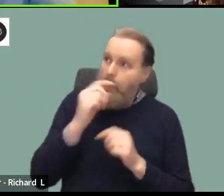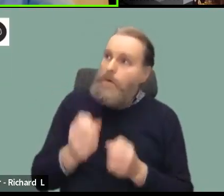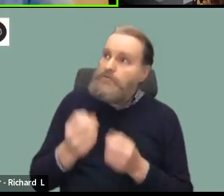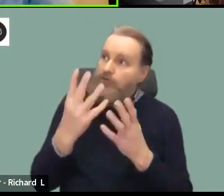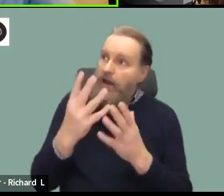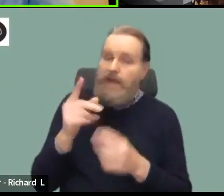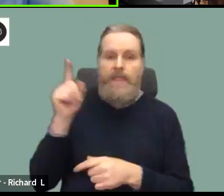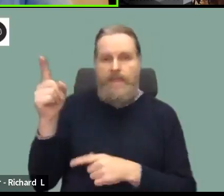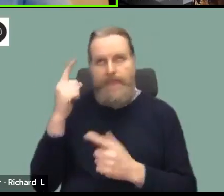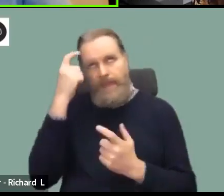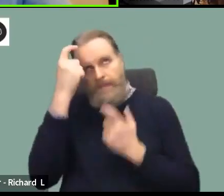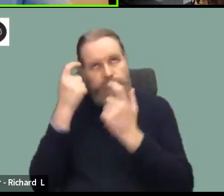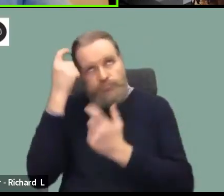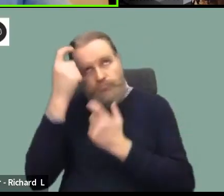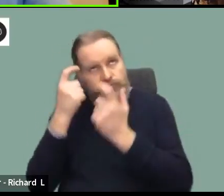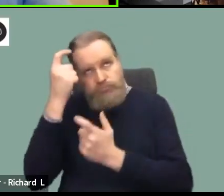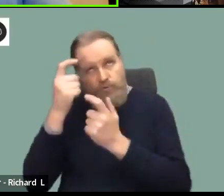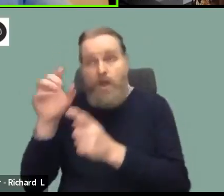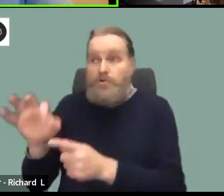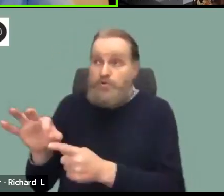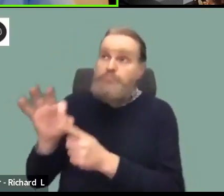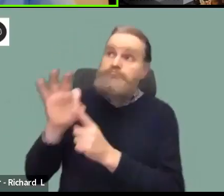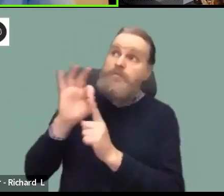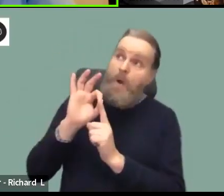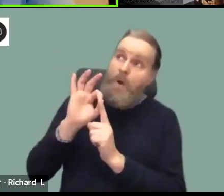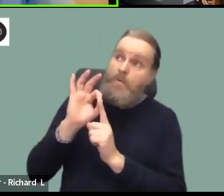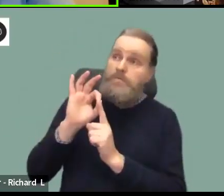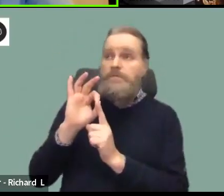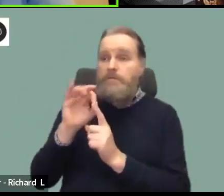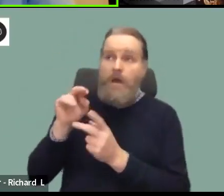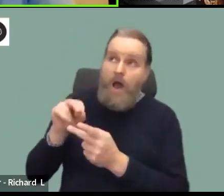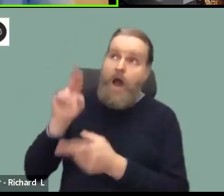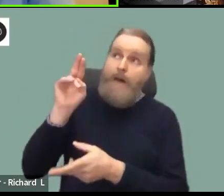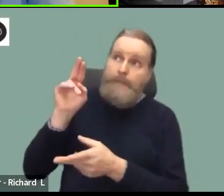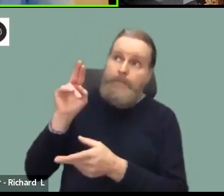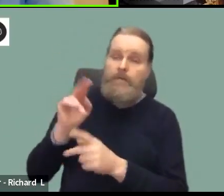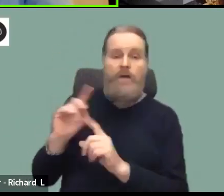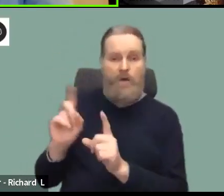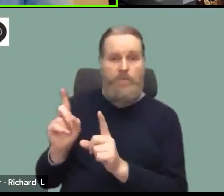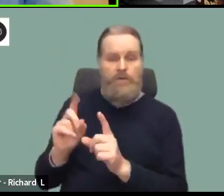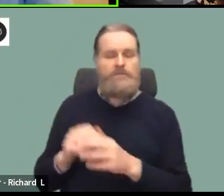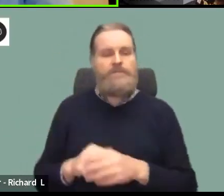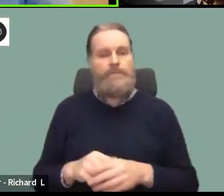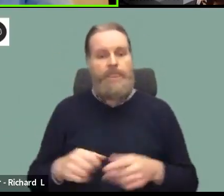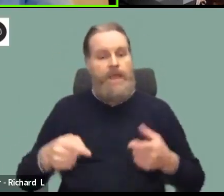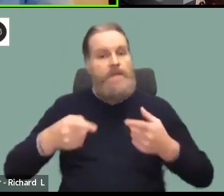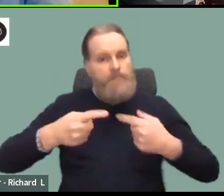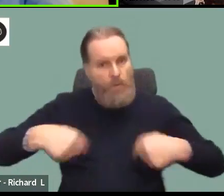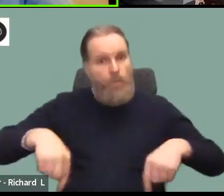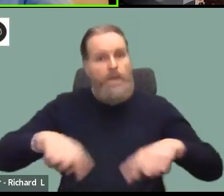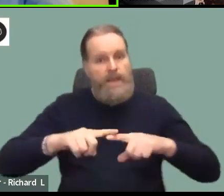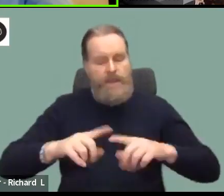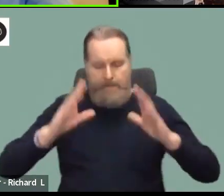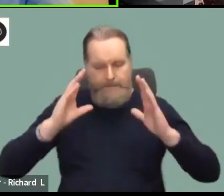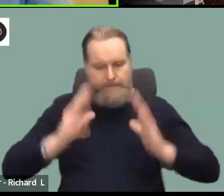And it gives them that further hat further 14 days if they are minded to proposals on the table. From our point of view, what I think From our point of view, what I think we all need to unite and